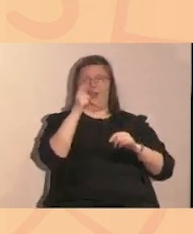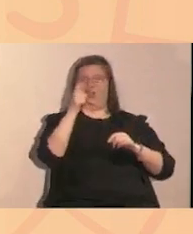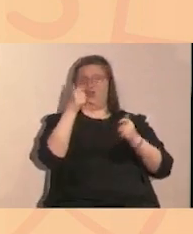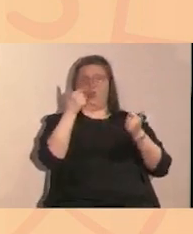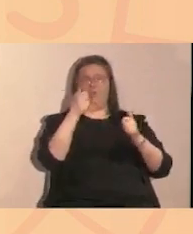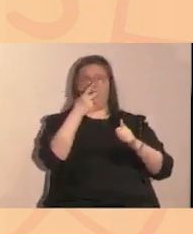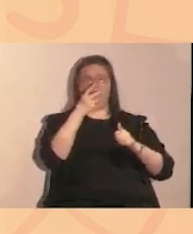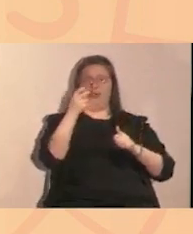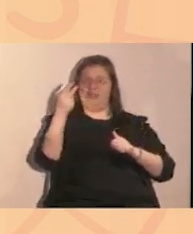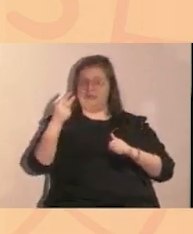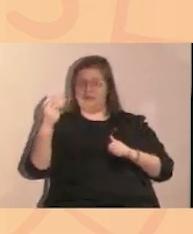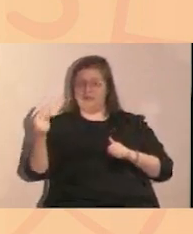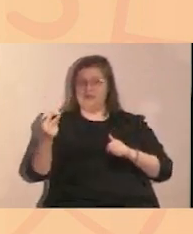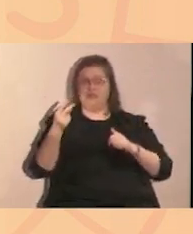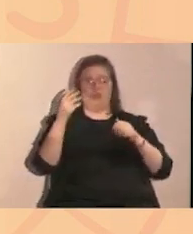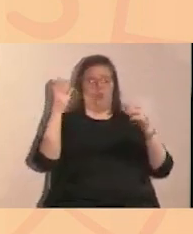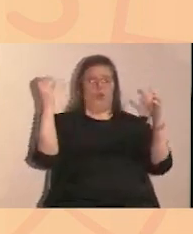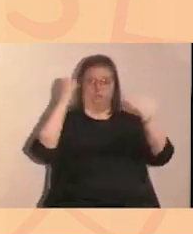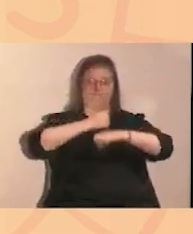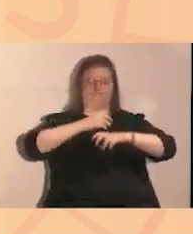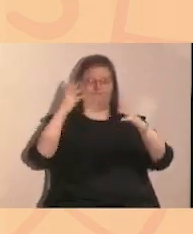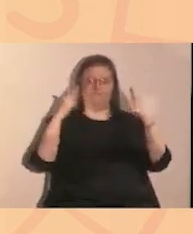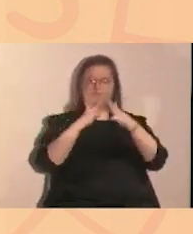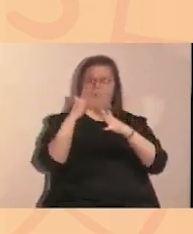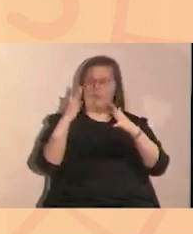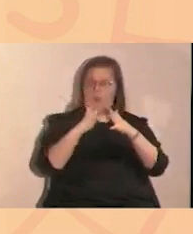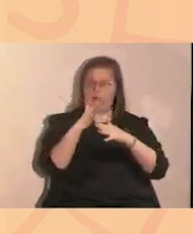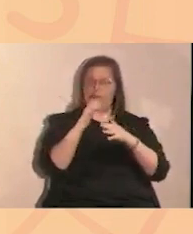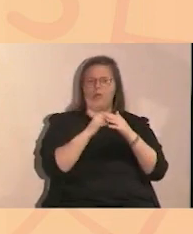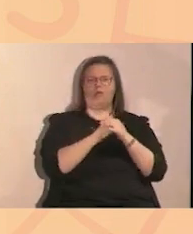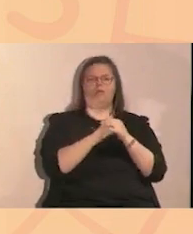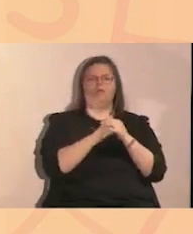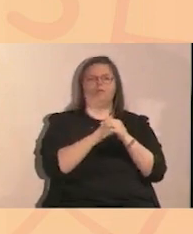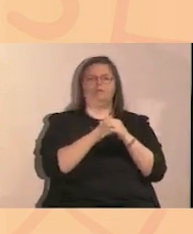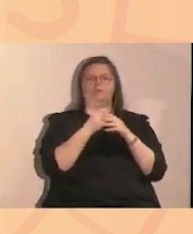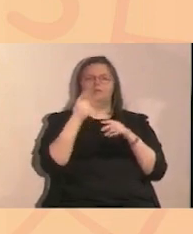we exist under the threat of nuclear war. We see trends of populous far-right ideology embraced